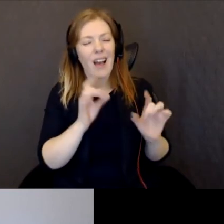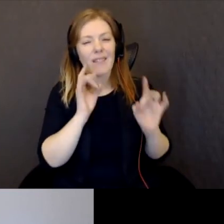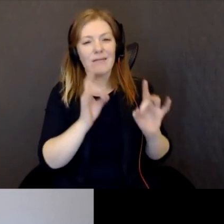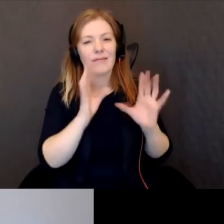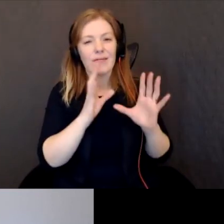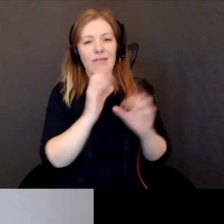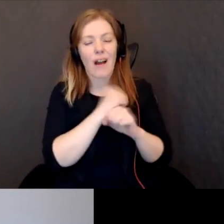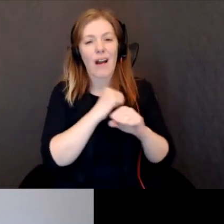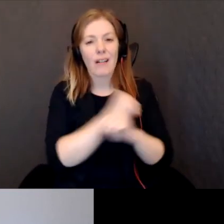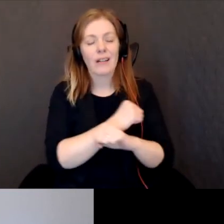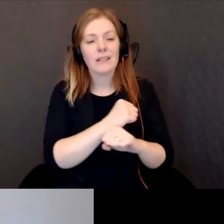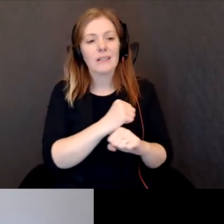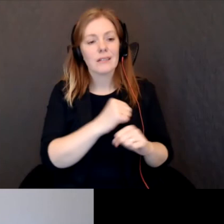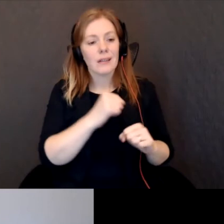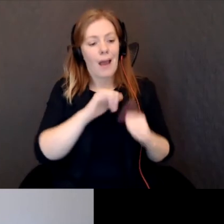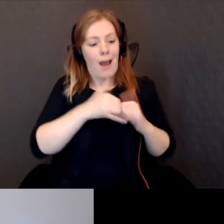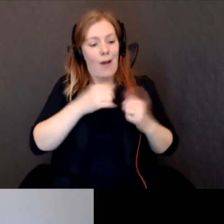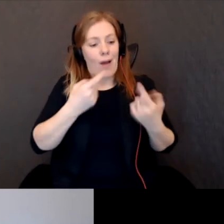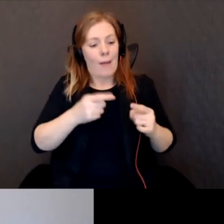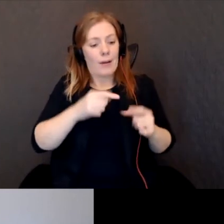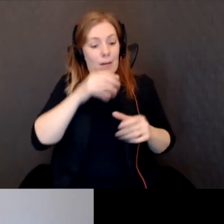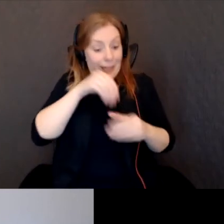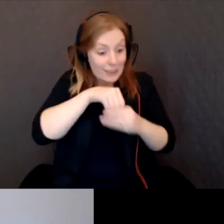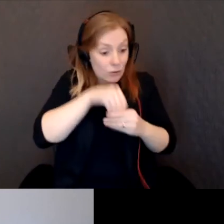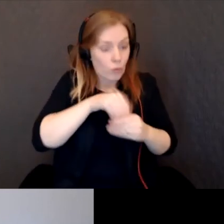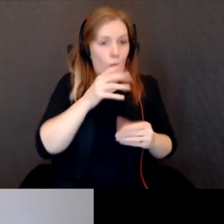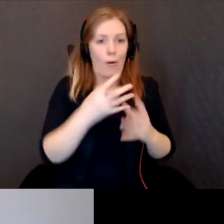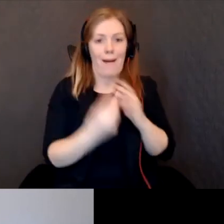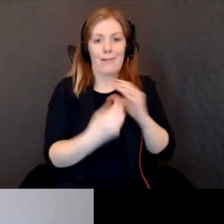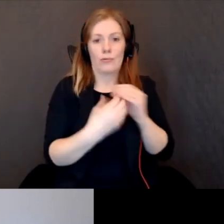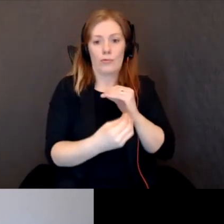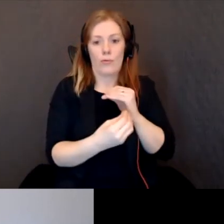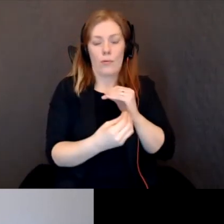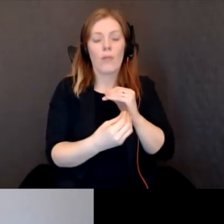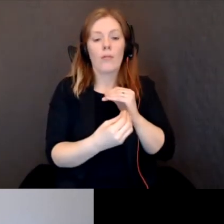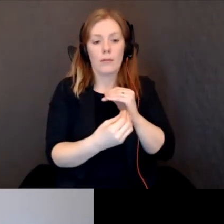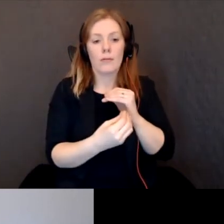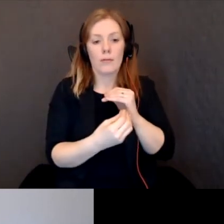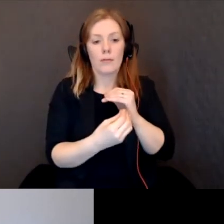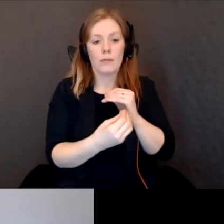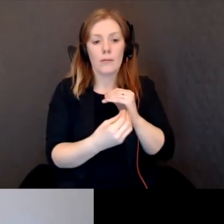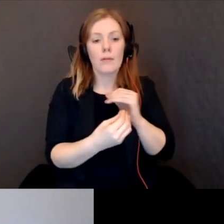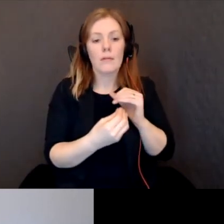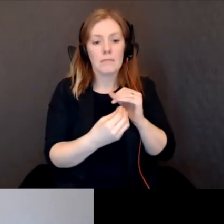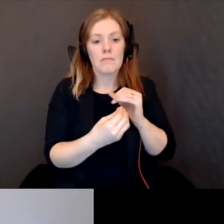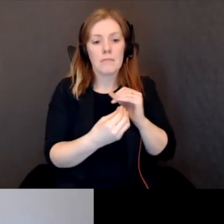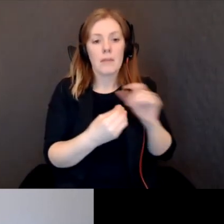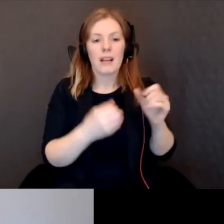outside uh and I'm–I mean, I think there's all kinds of historical evidence that that